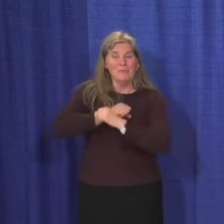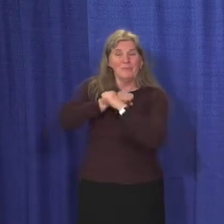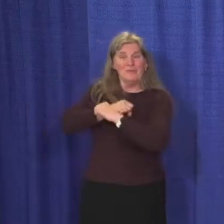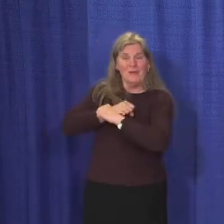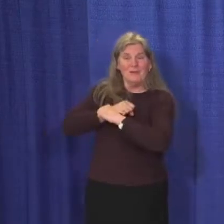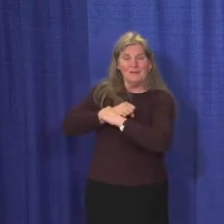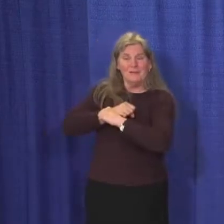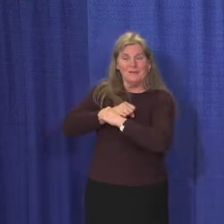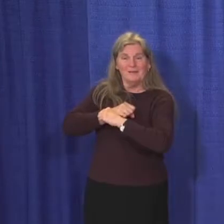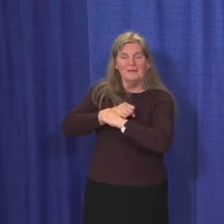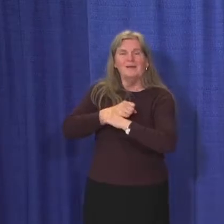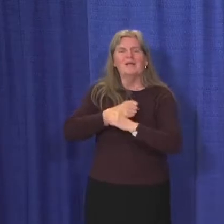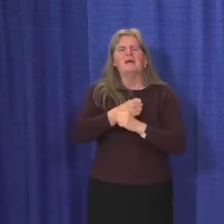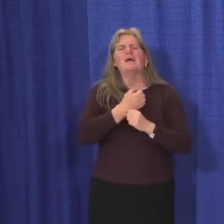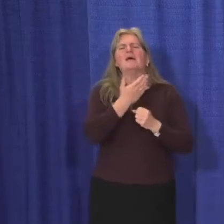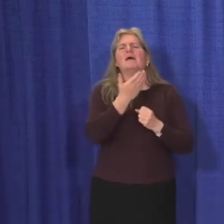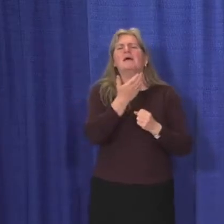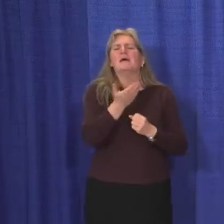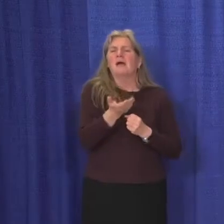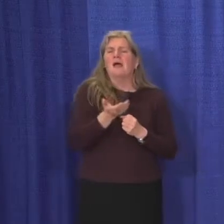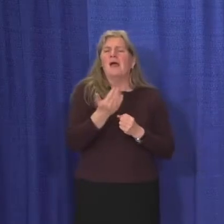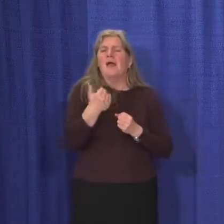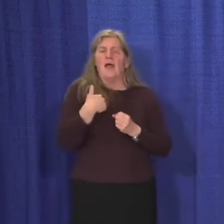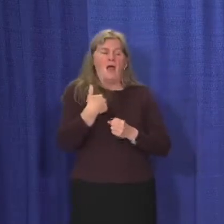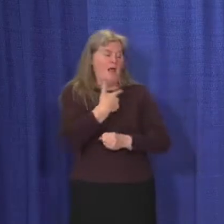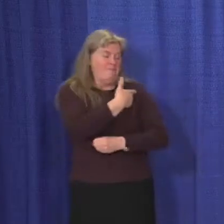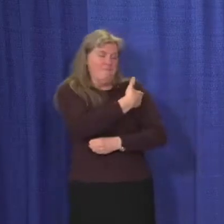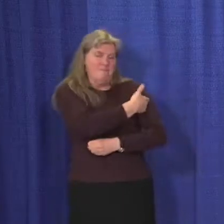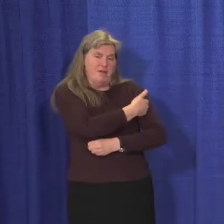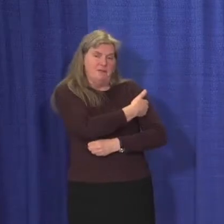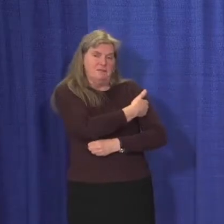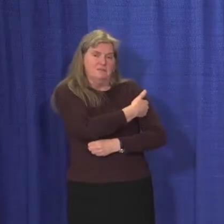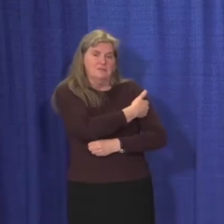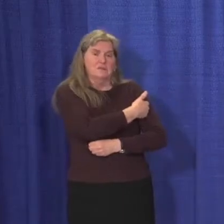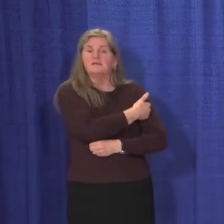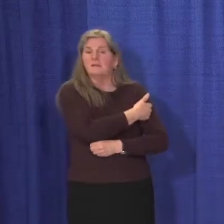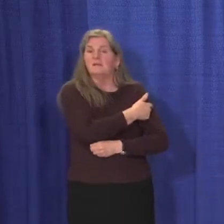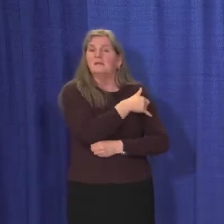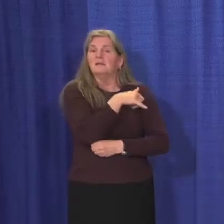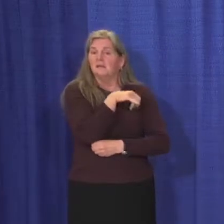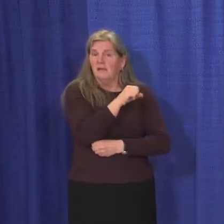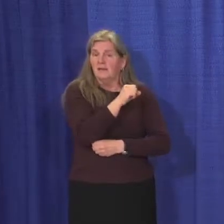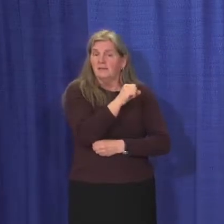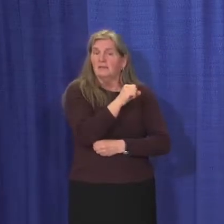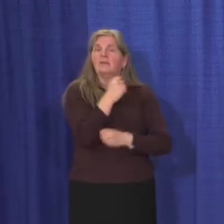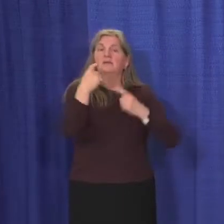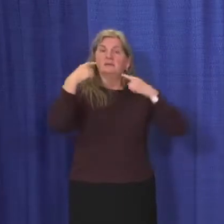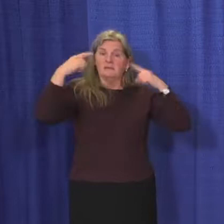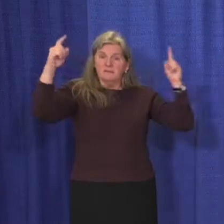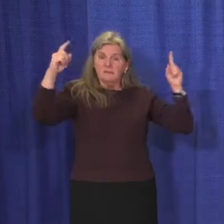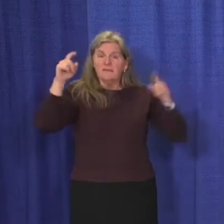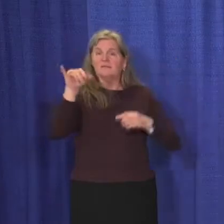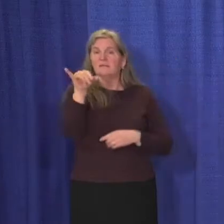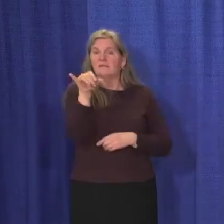Although the data supports these COVID-19 vaccines as some of the most effective vaccines ever